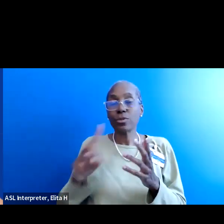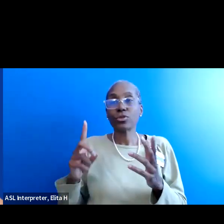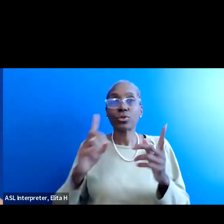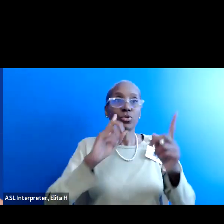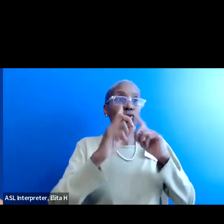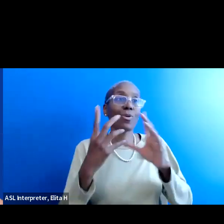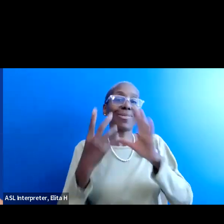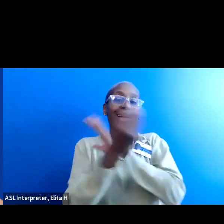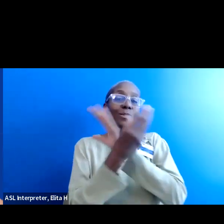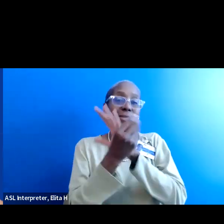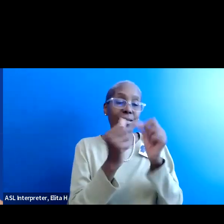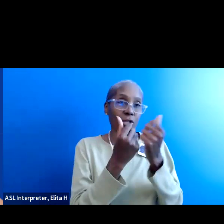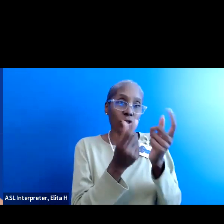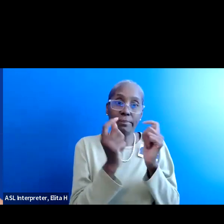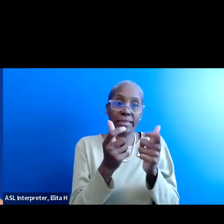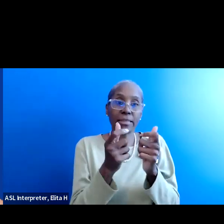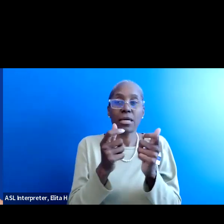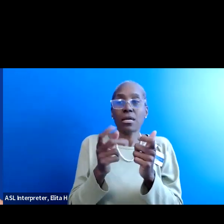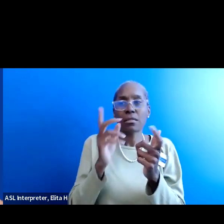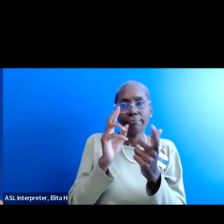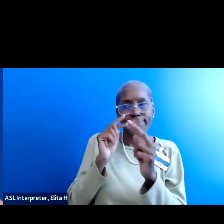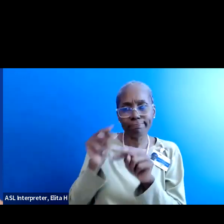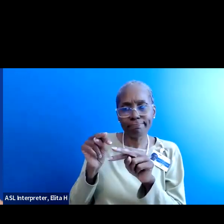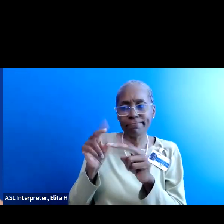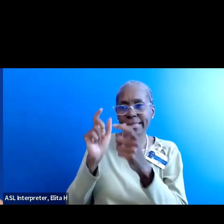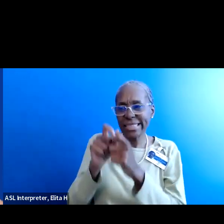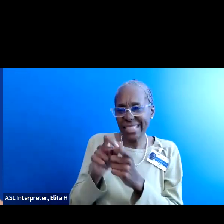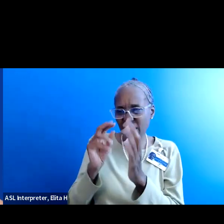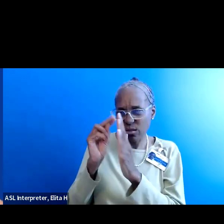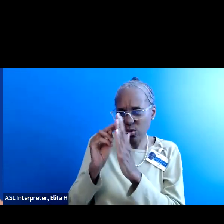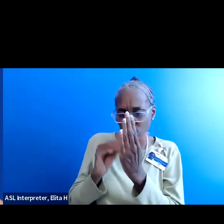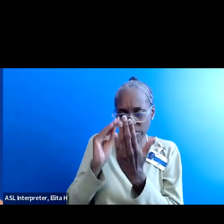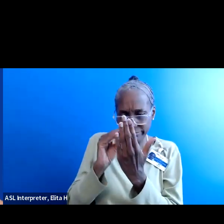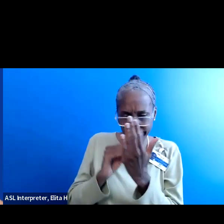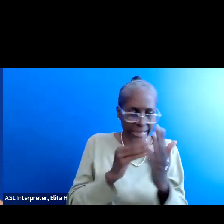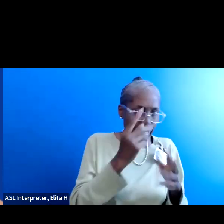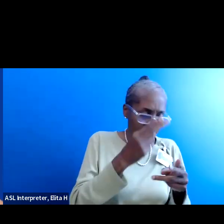You need to take detailed notes of the concerns, names, dates, times of the